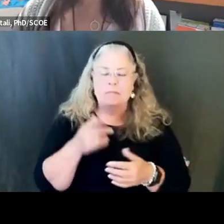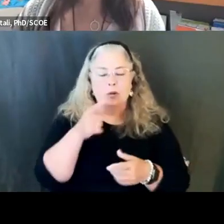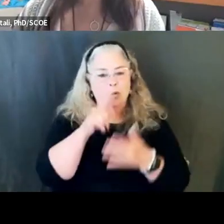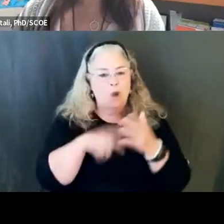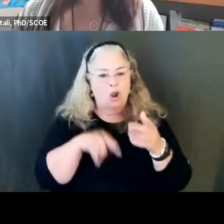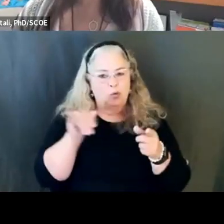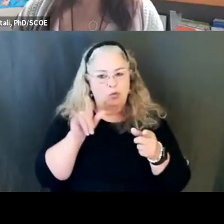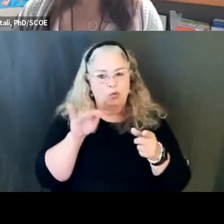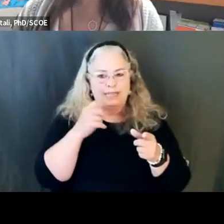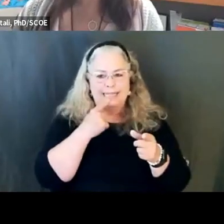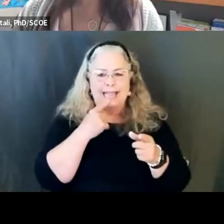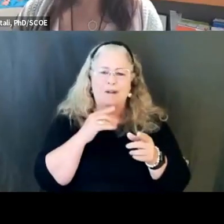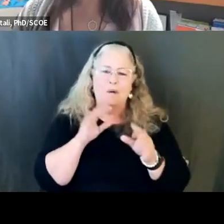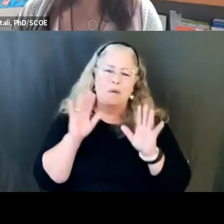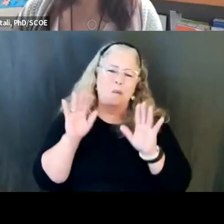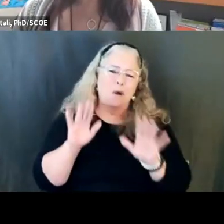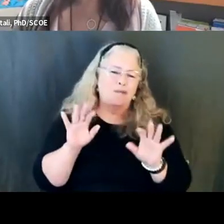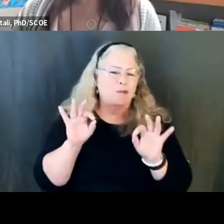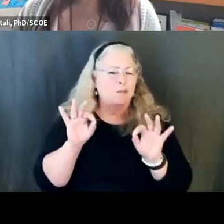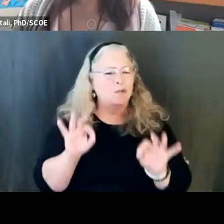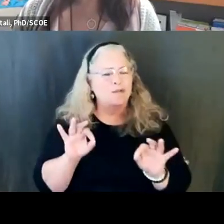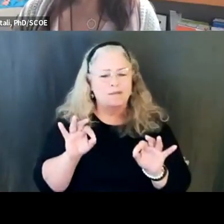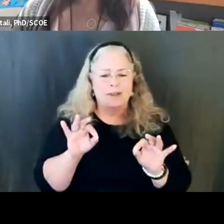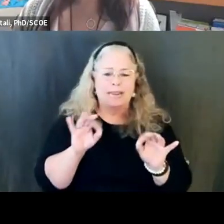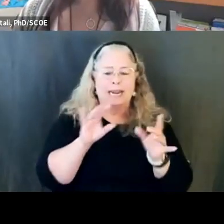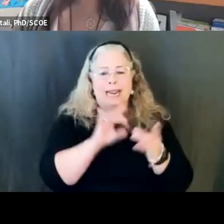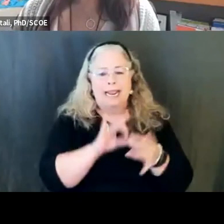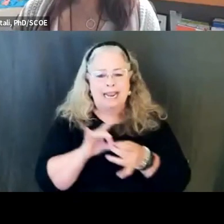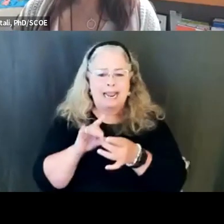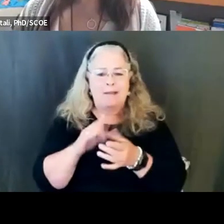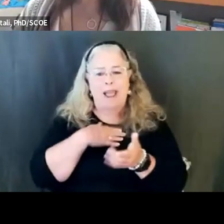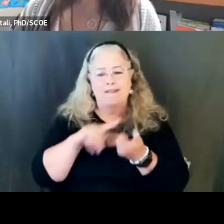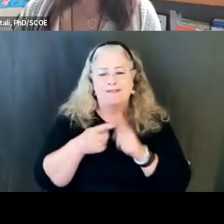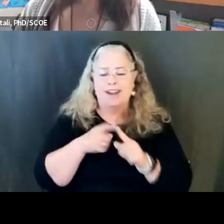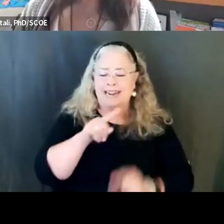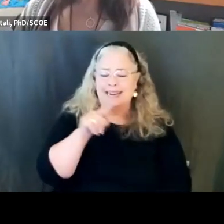is wonderful and perfect and it feeds right into my little friend Zachery that I had in my class